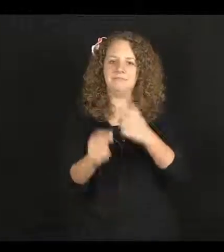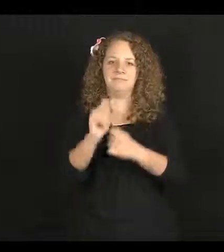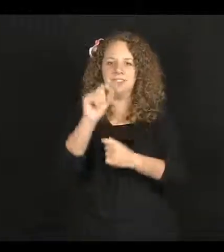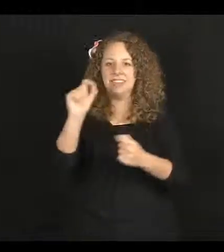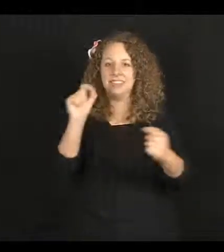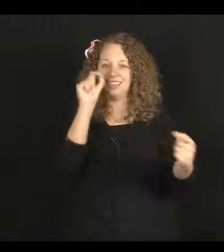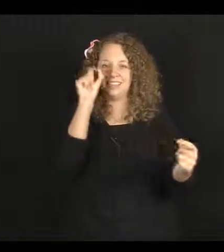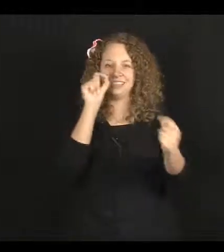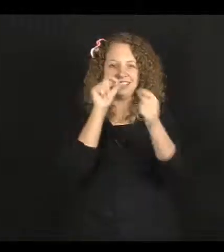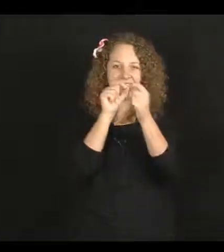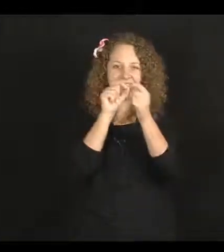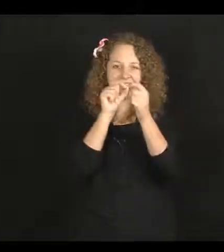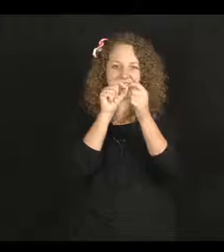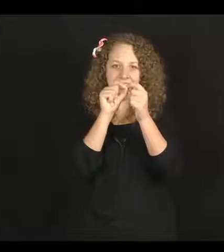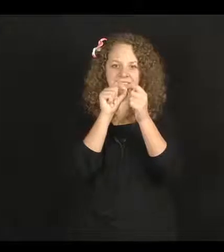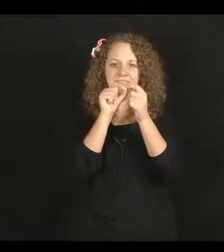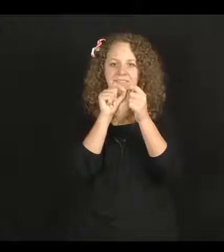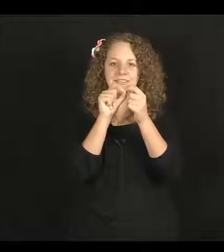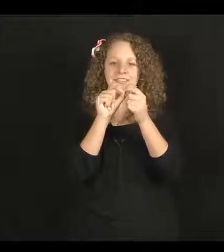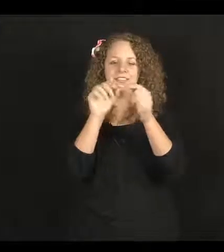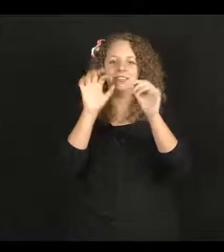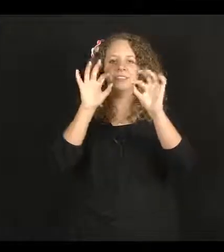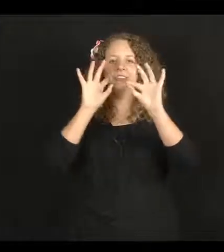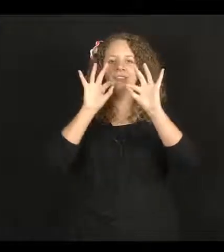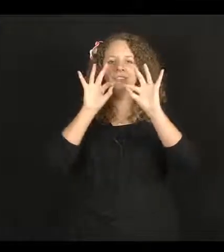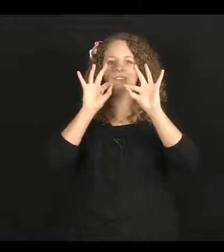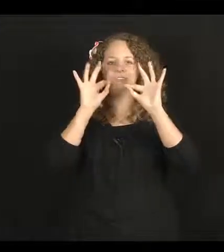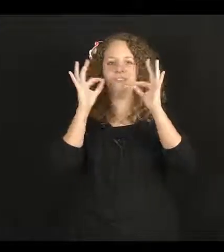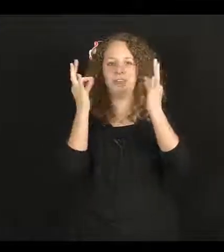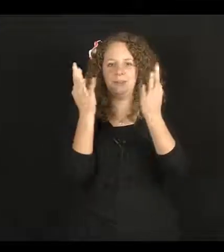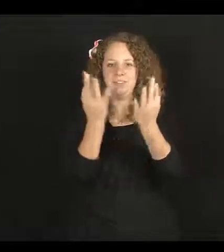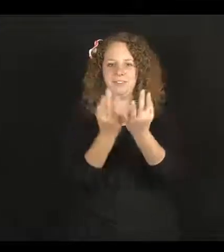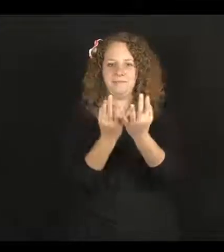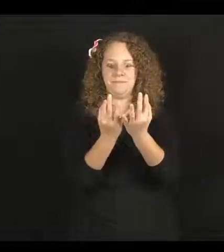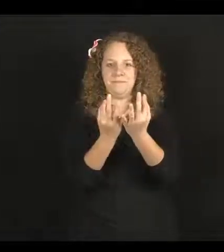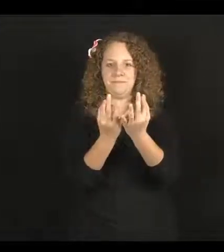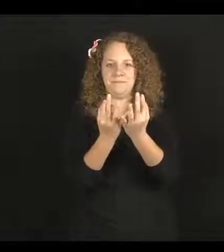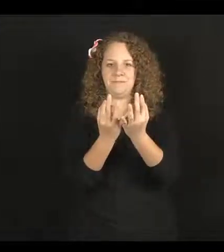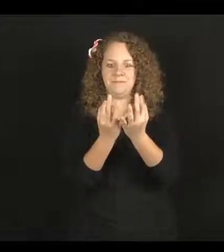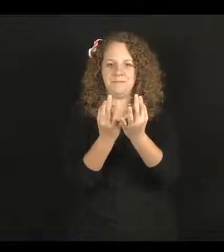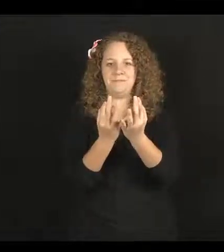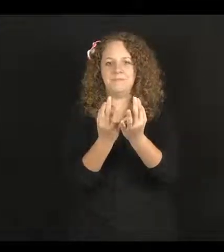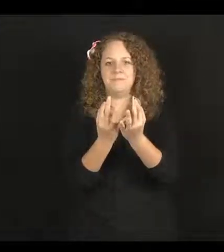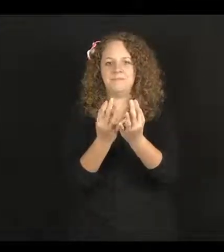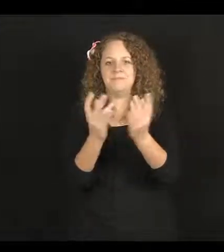EXACT FAMILY